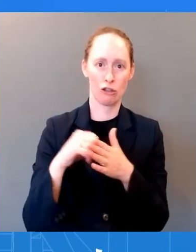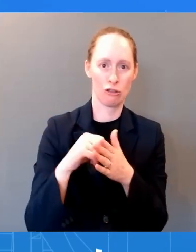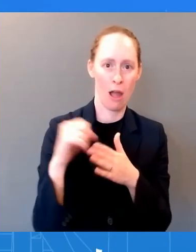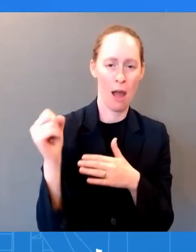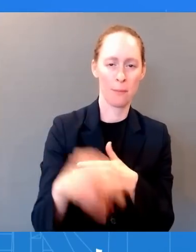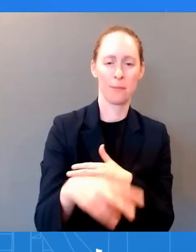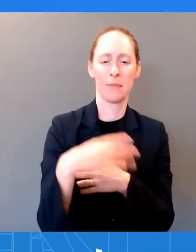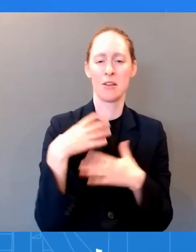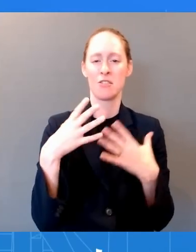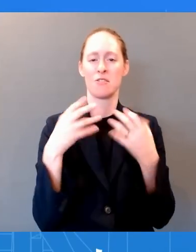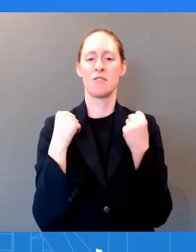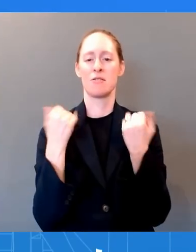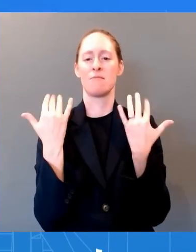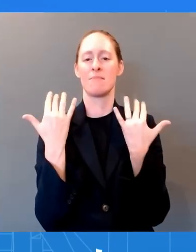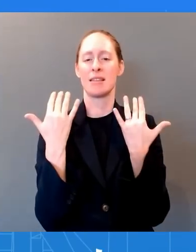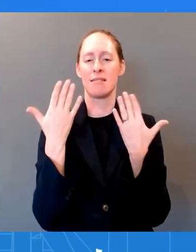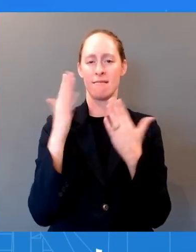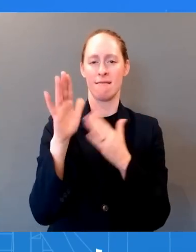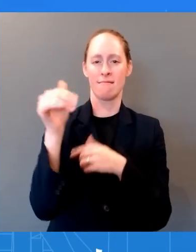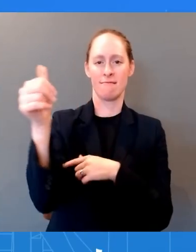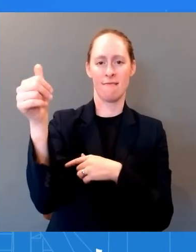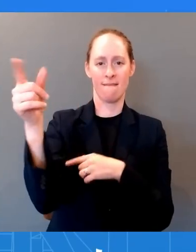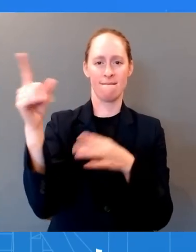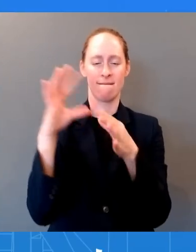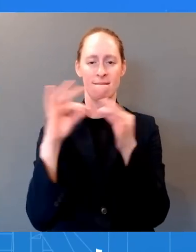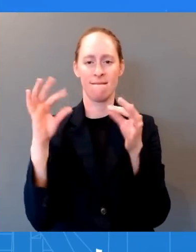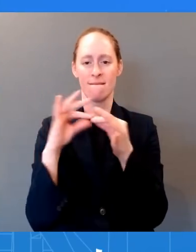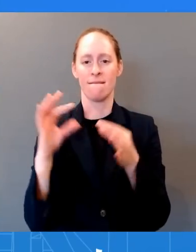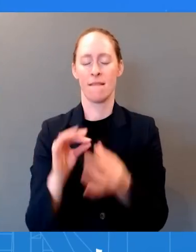we made the announcement on testing, right? That's why we've had to, you know,